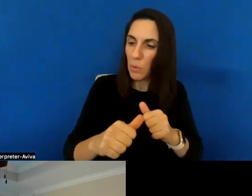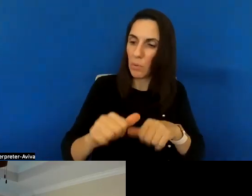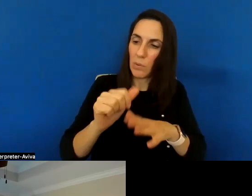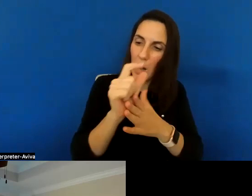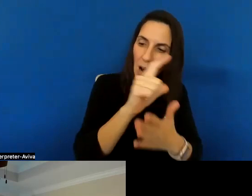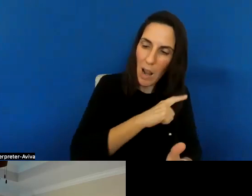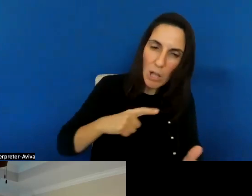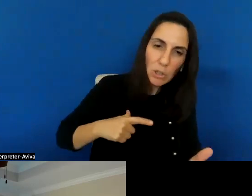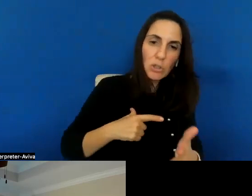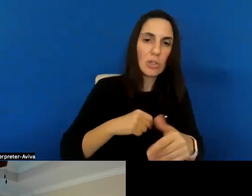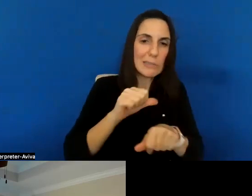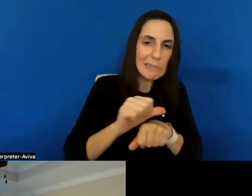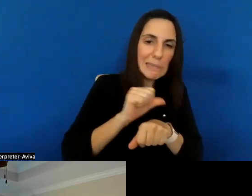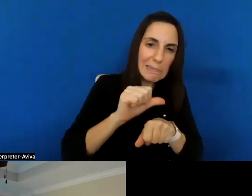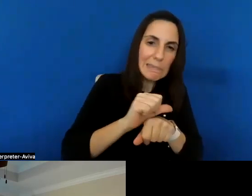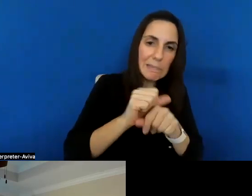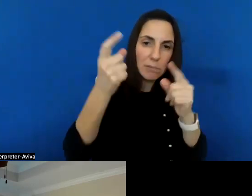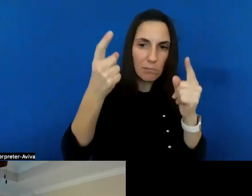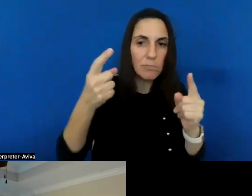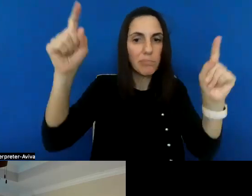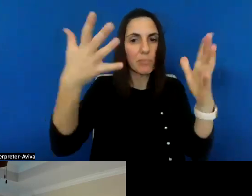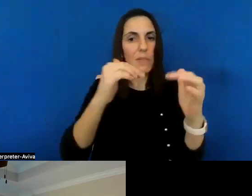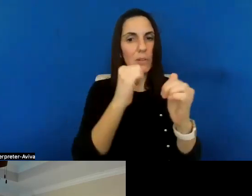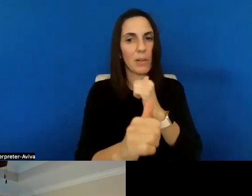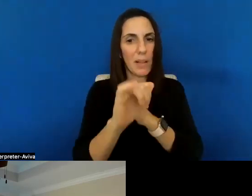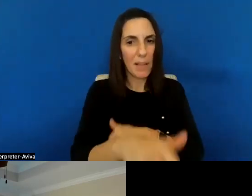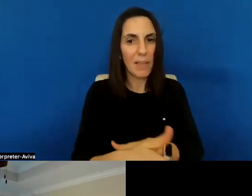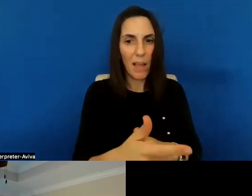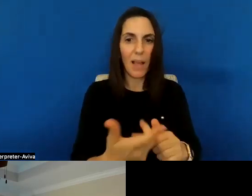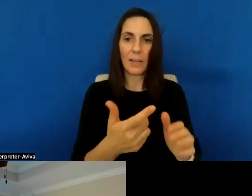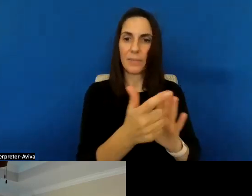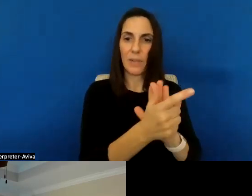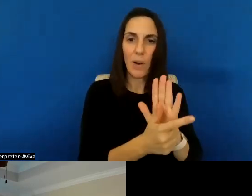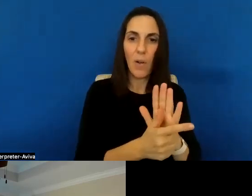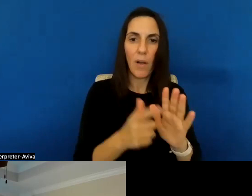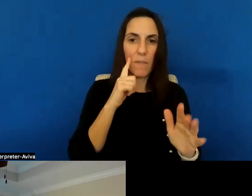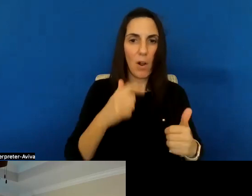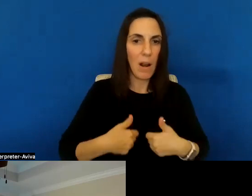better Life Experience act pass. 11:10:46 In 2,014 each. Take that had a pass.